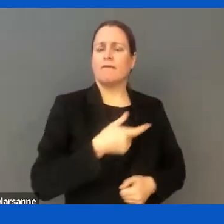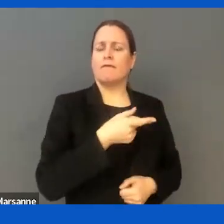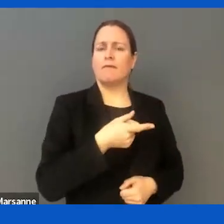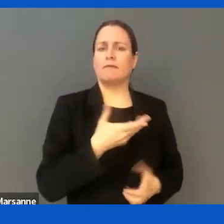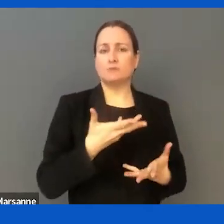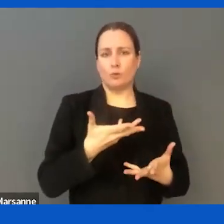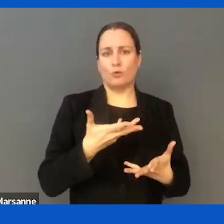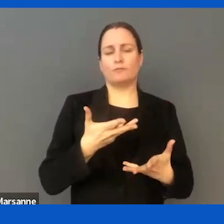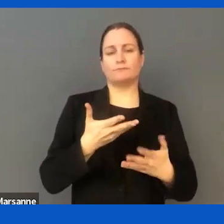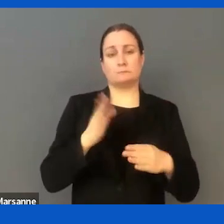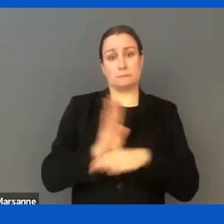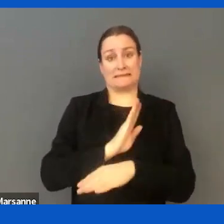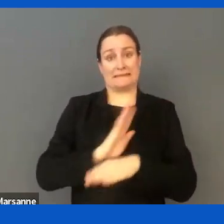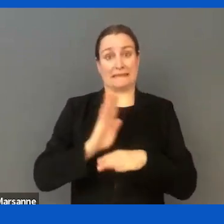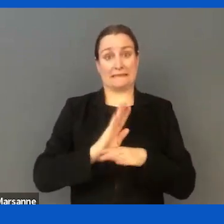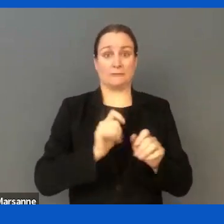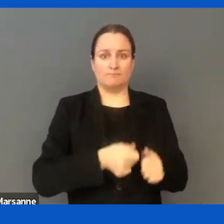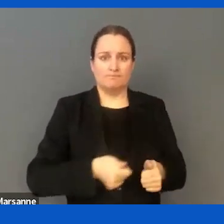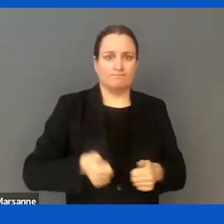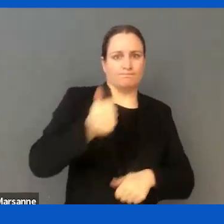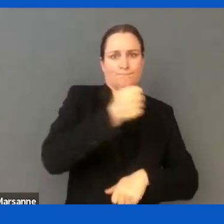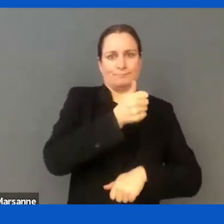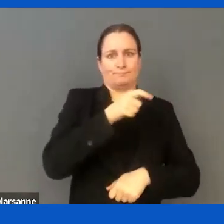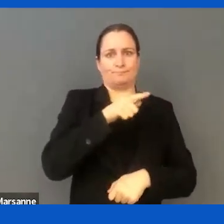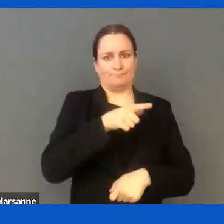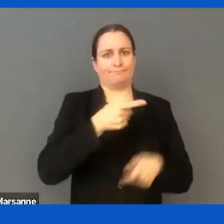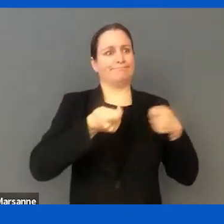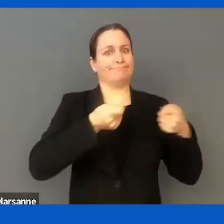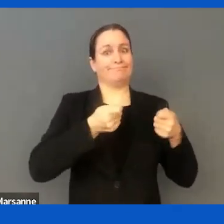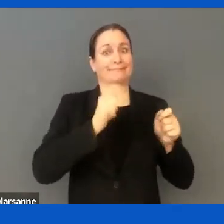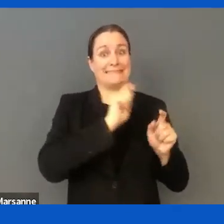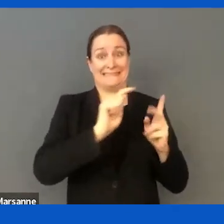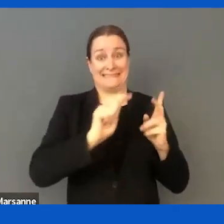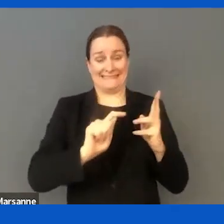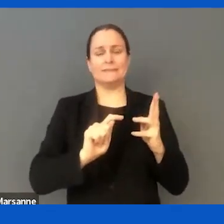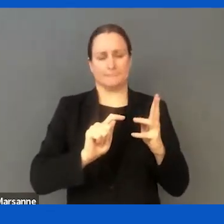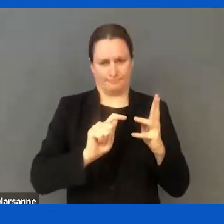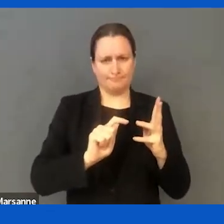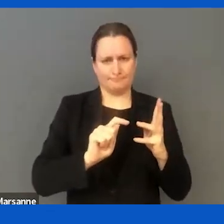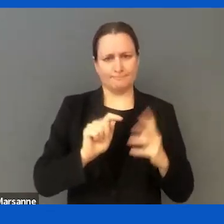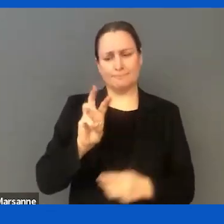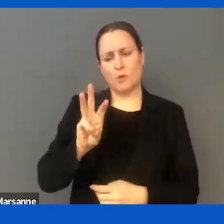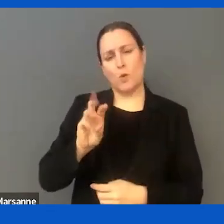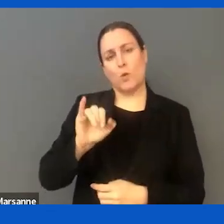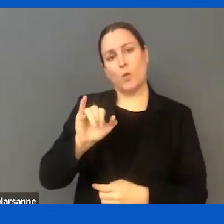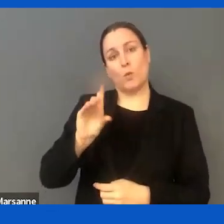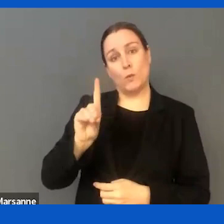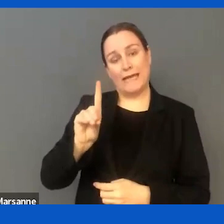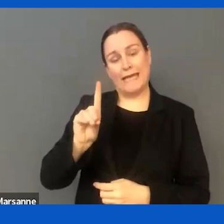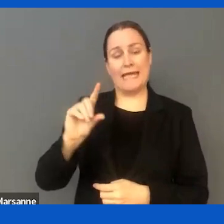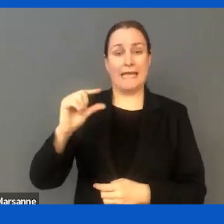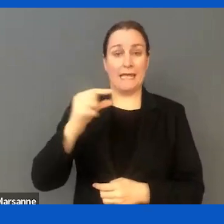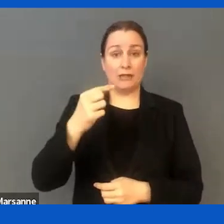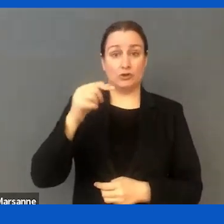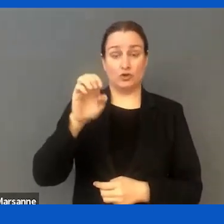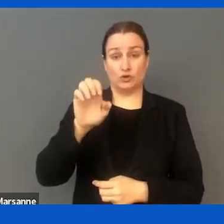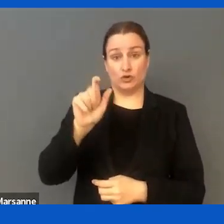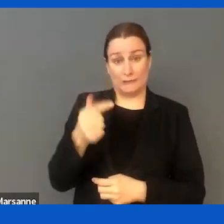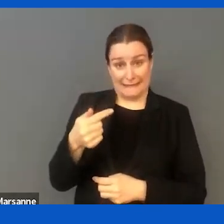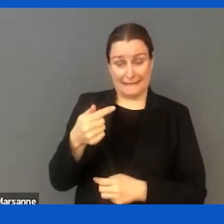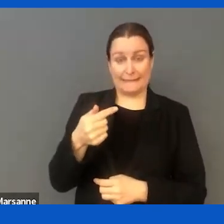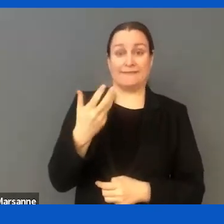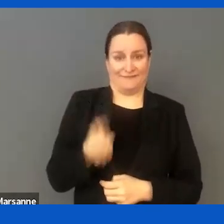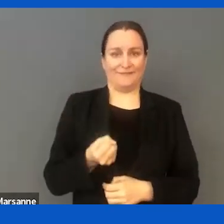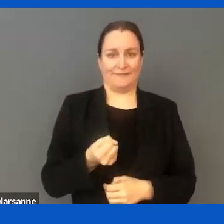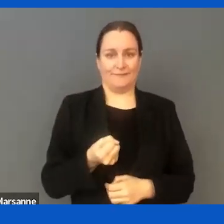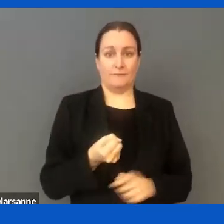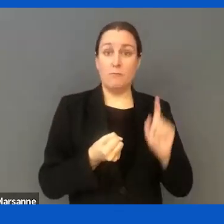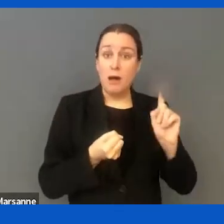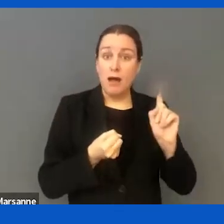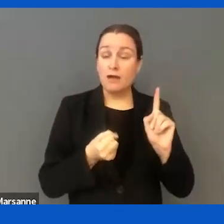companies that have widgets but don't claim to fix accessibility. I think it is really important to